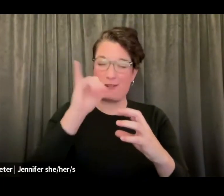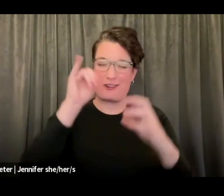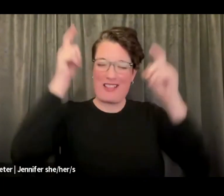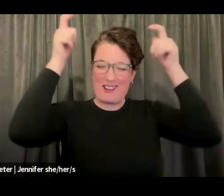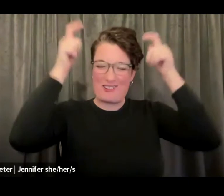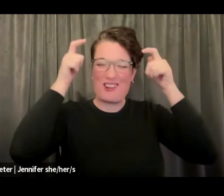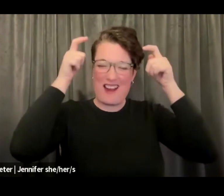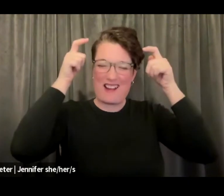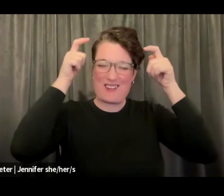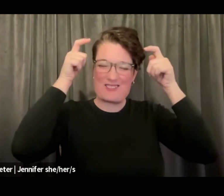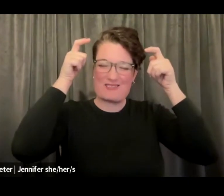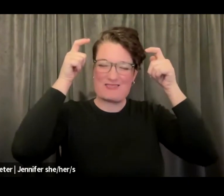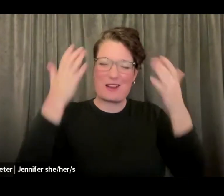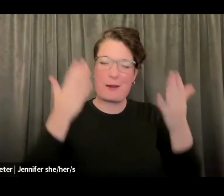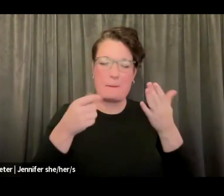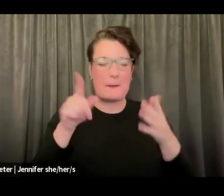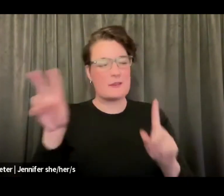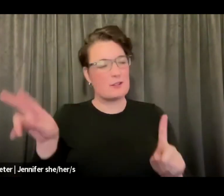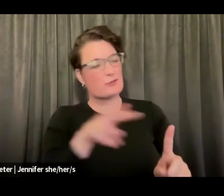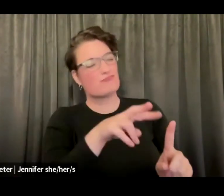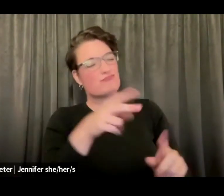You may look to for inspiration.